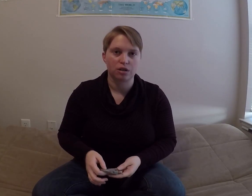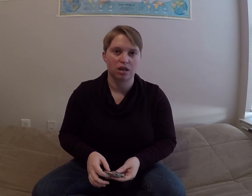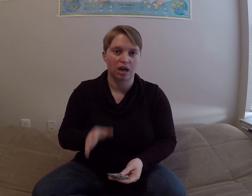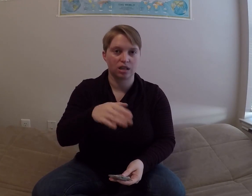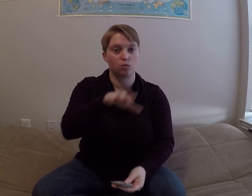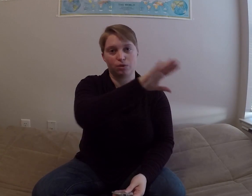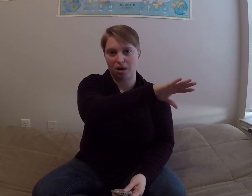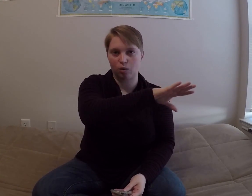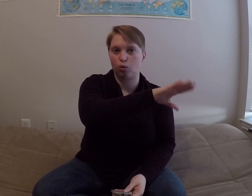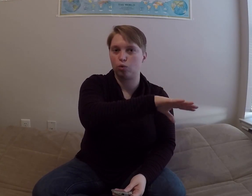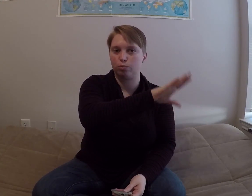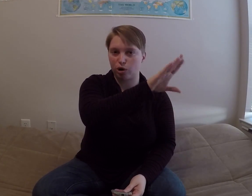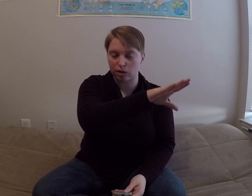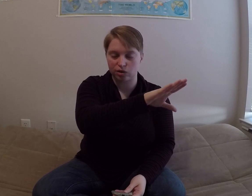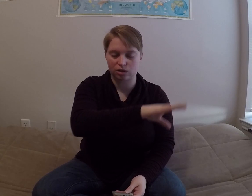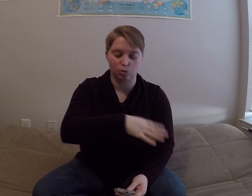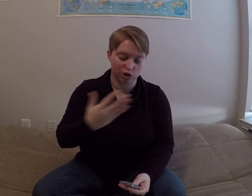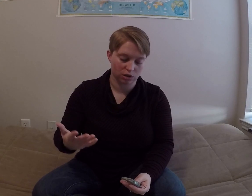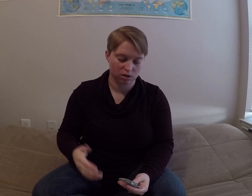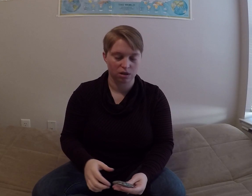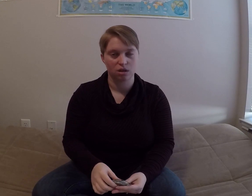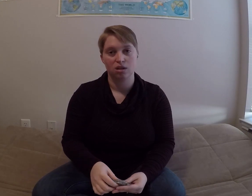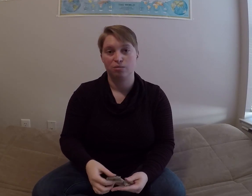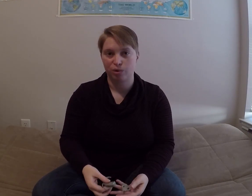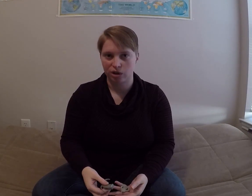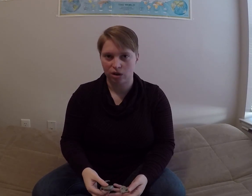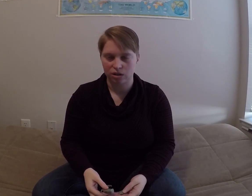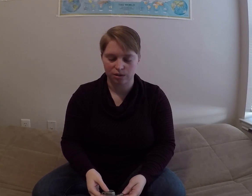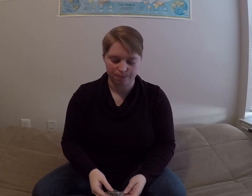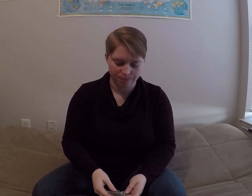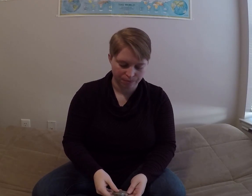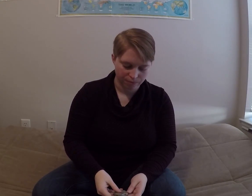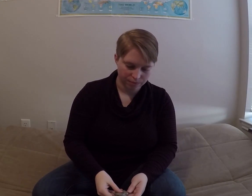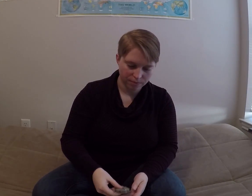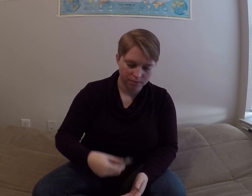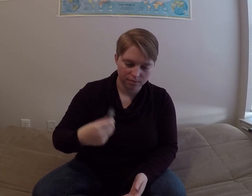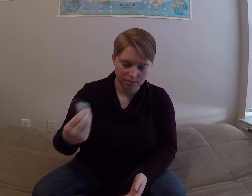than my old processor, which is pretty awesome.